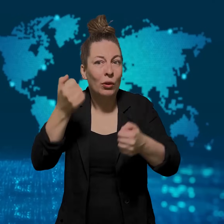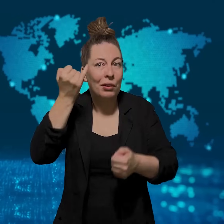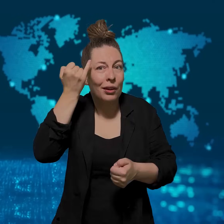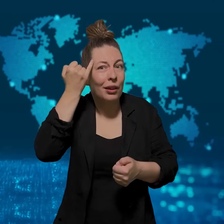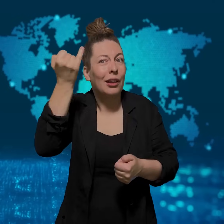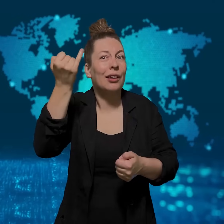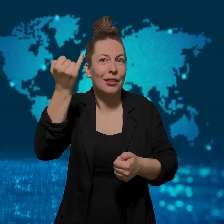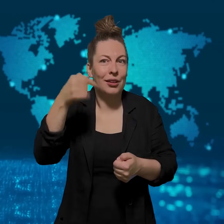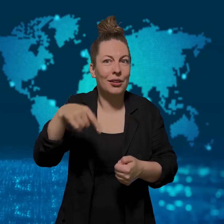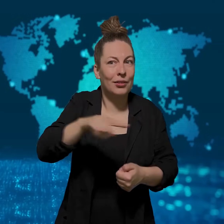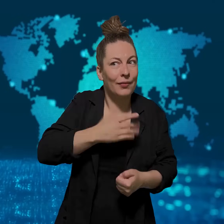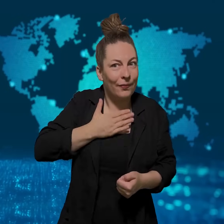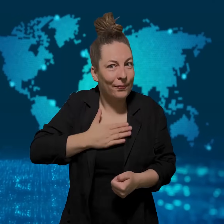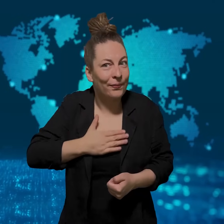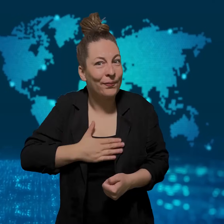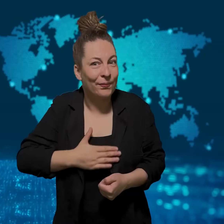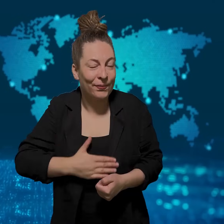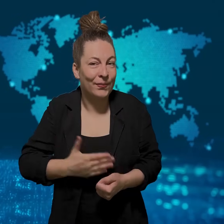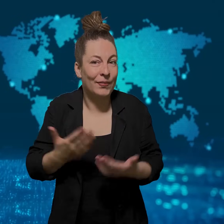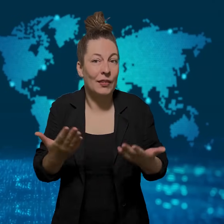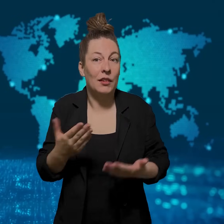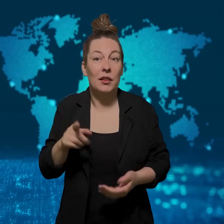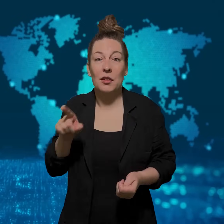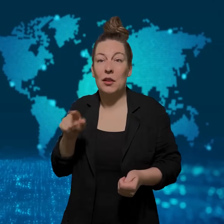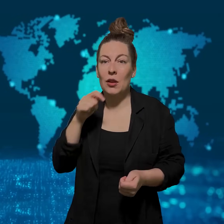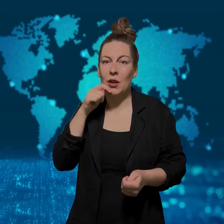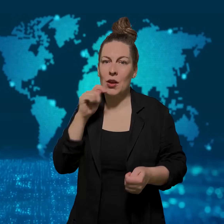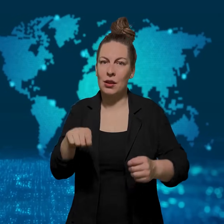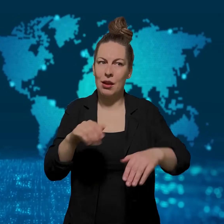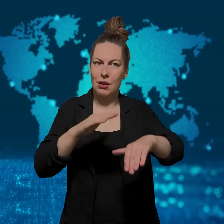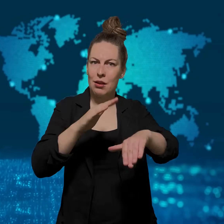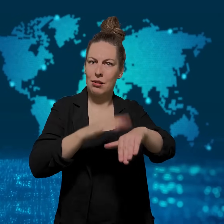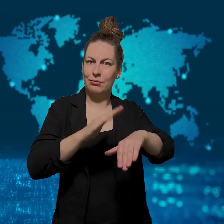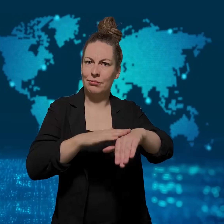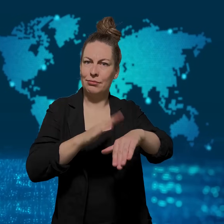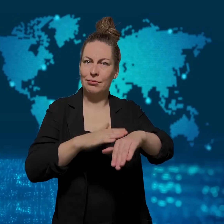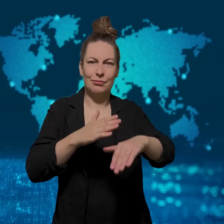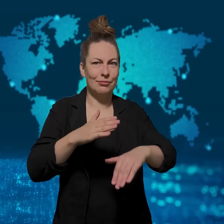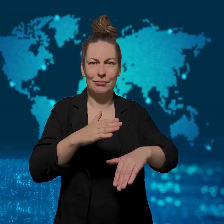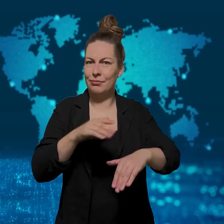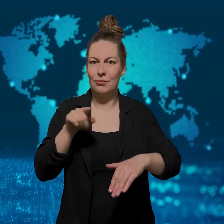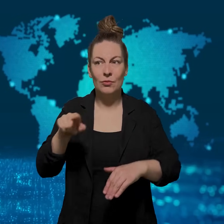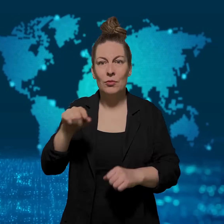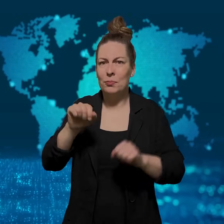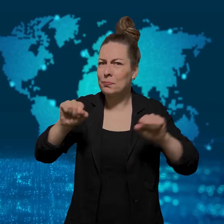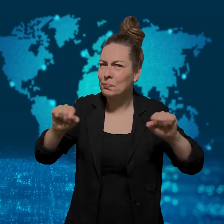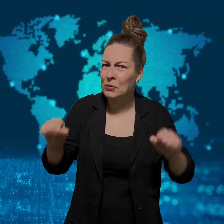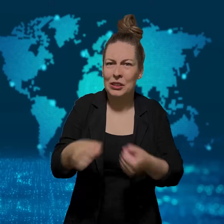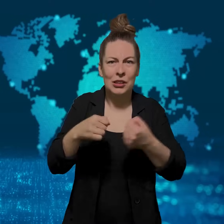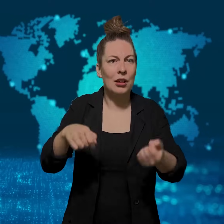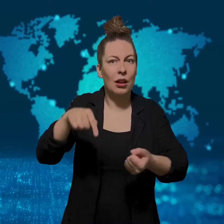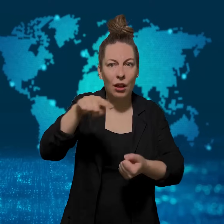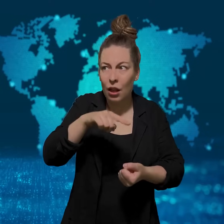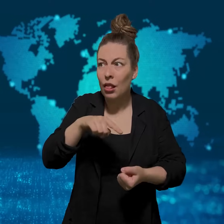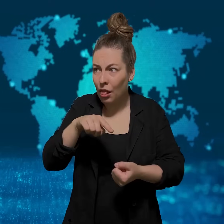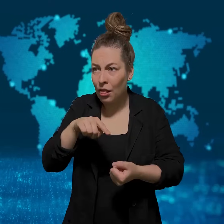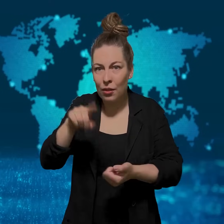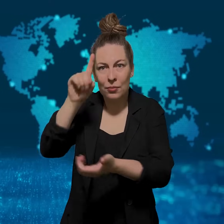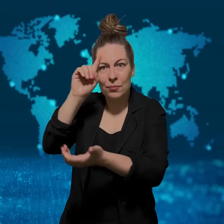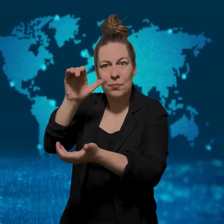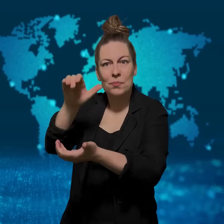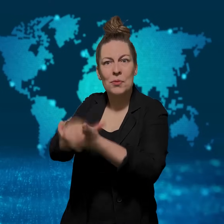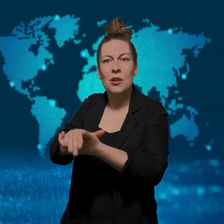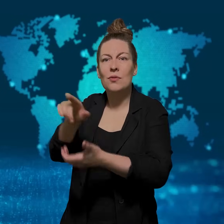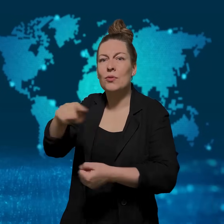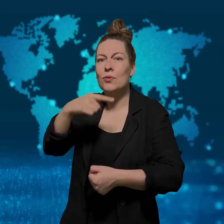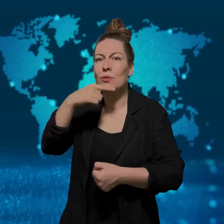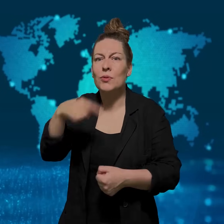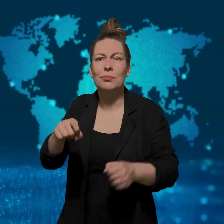Since Western countries find the war to be increasingly costly and unpopular,